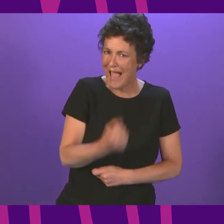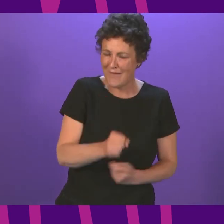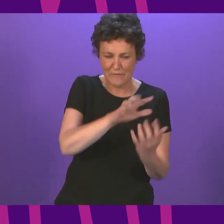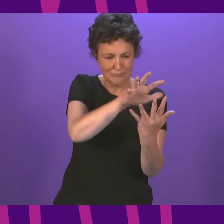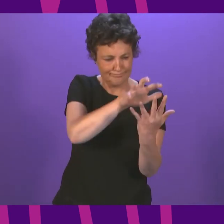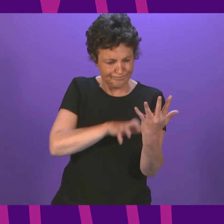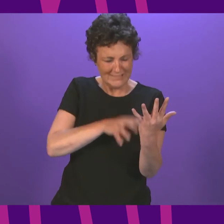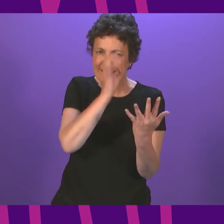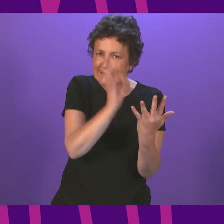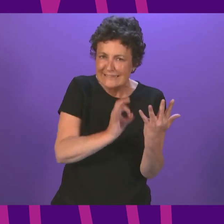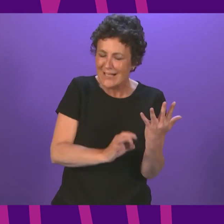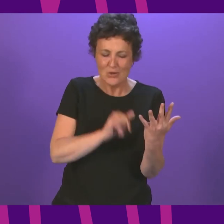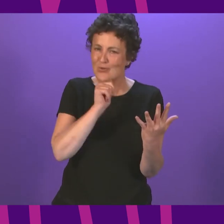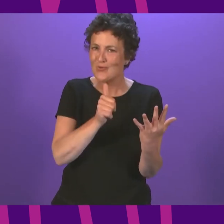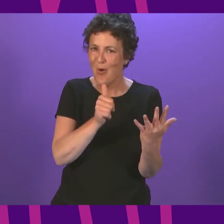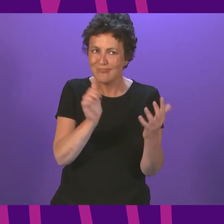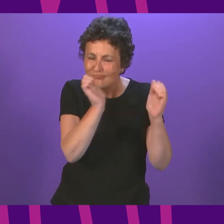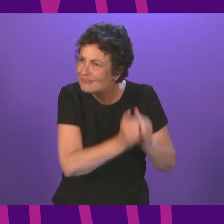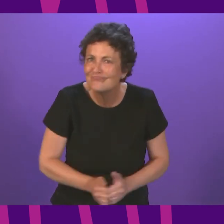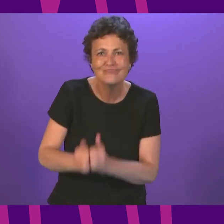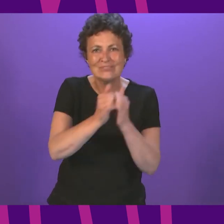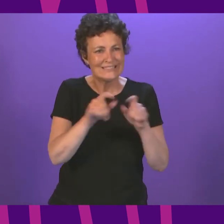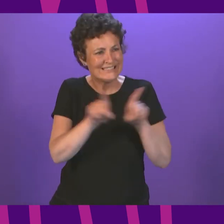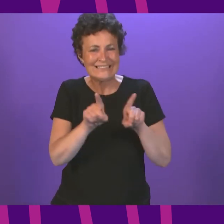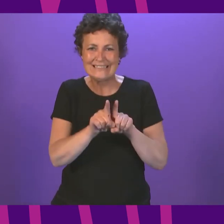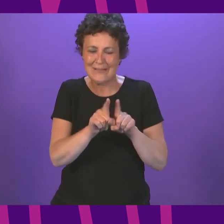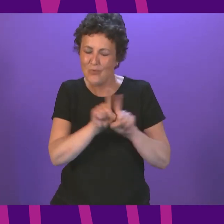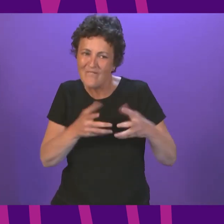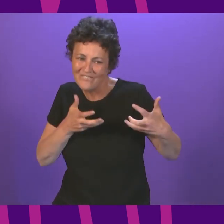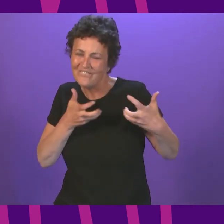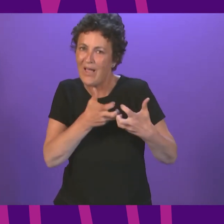or consistent with the general reporting structure that has been proposed.